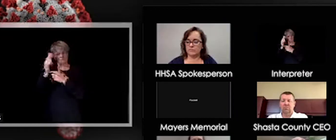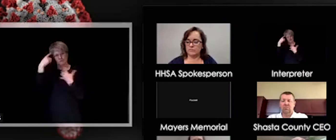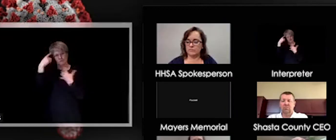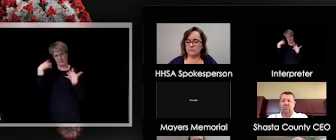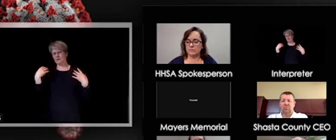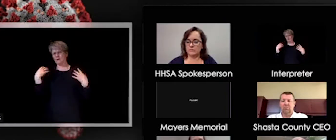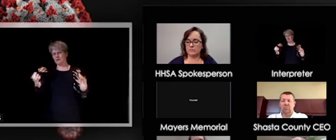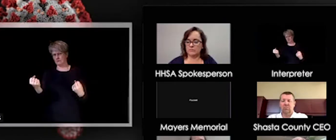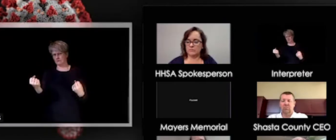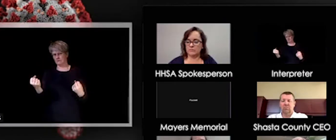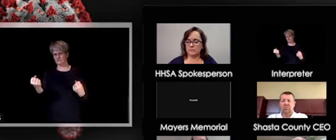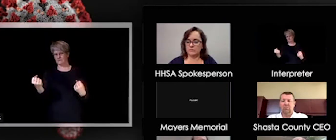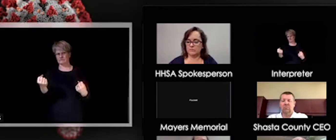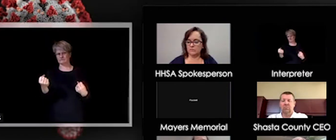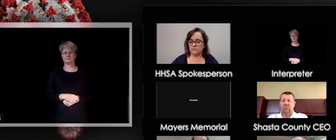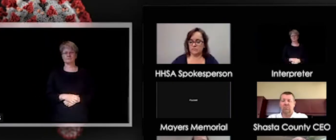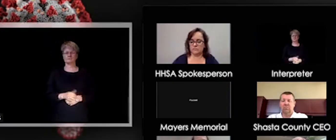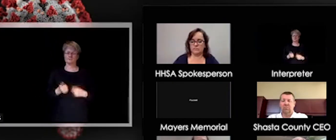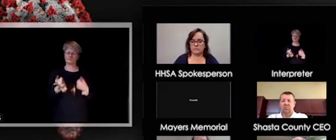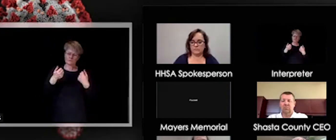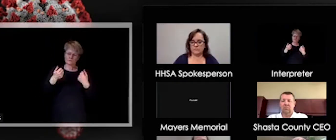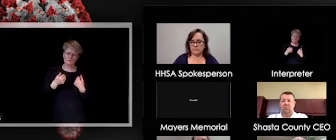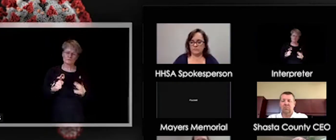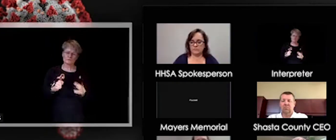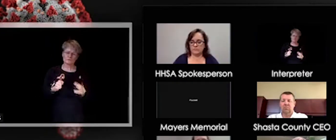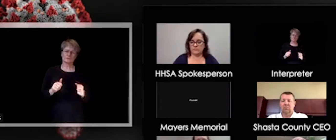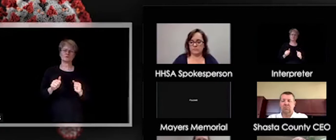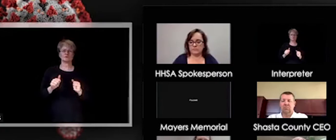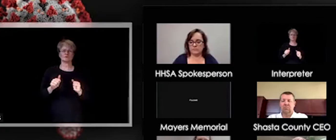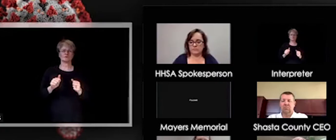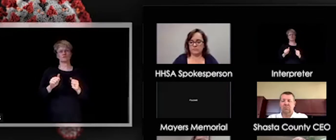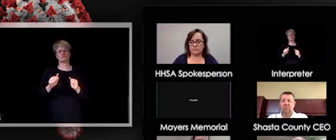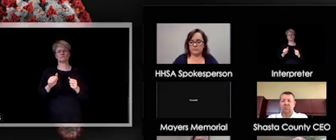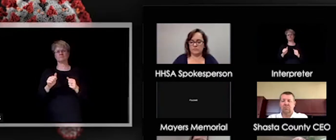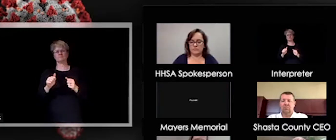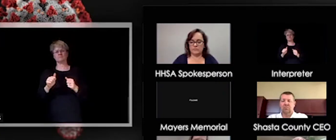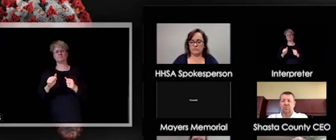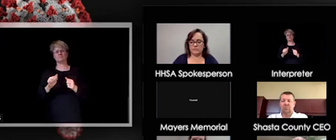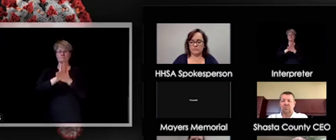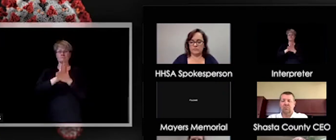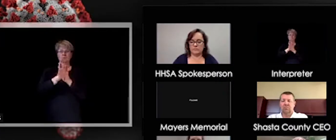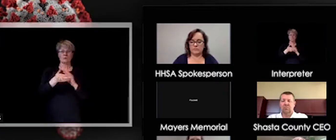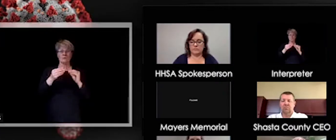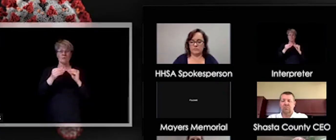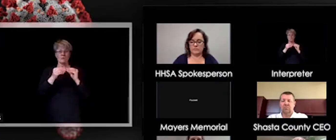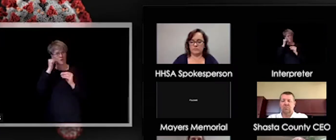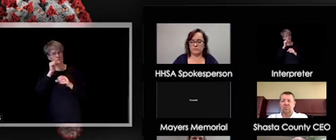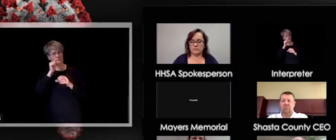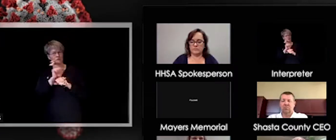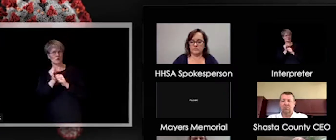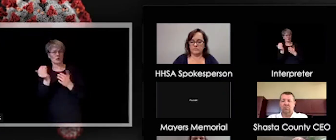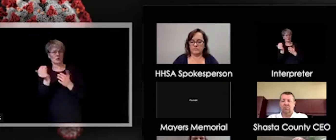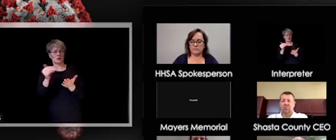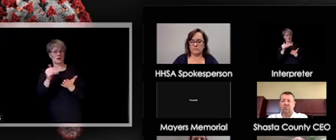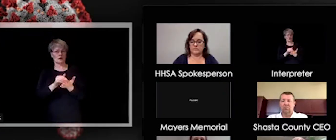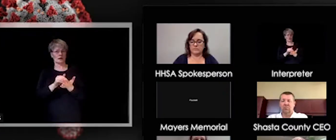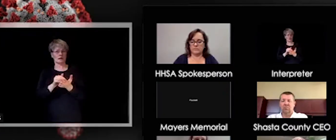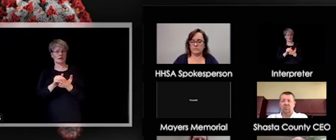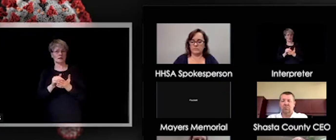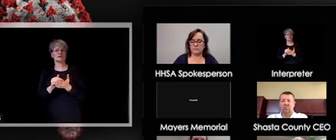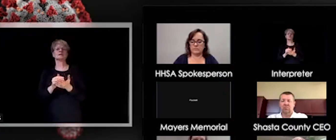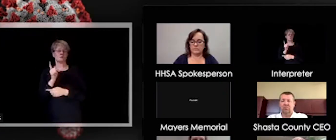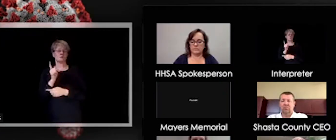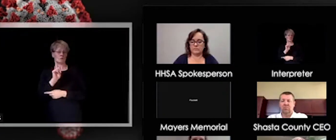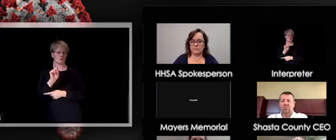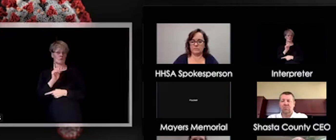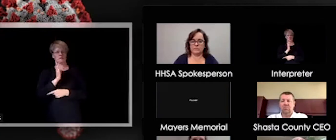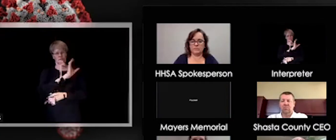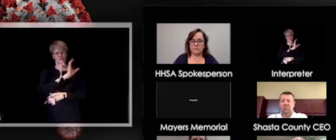things a little more back to normal in our own clinic. We are reviewing what we can do